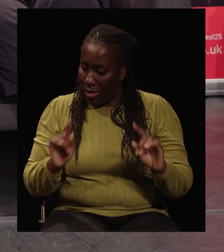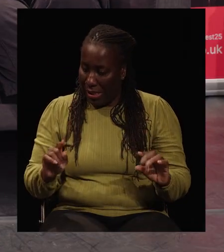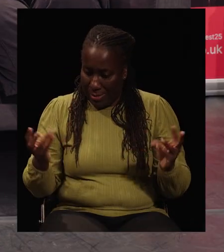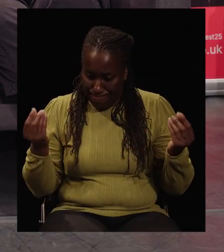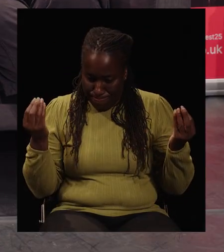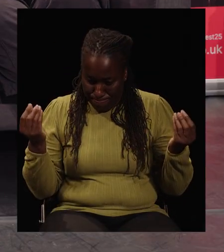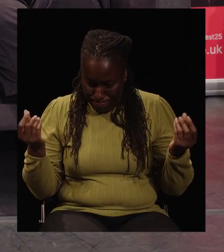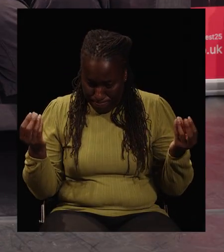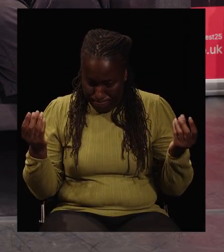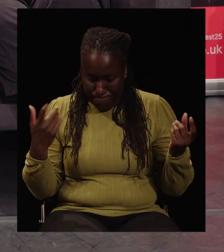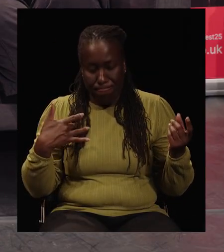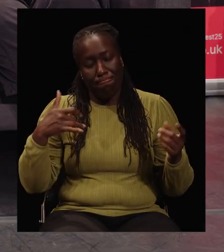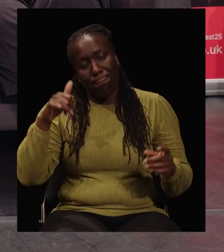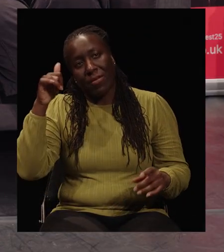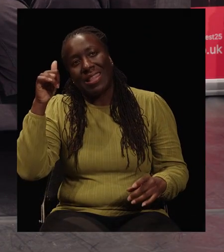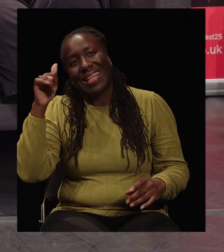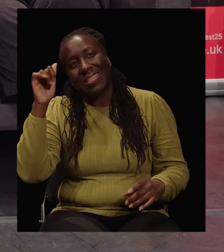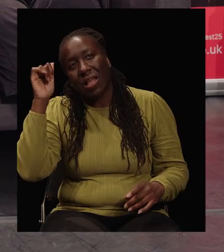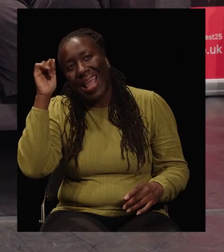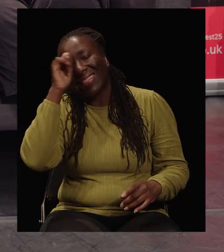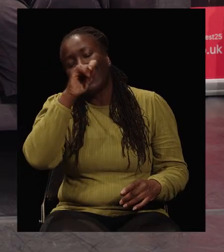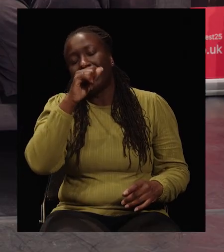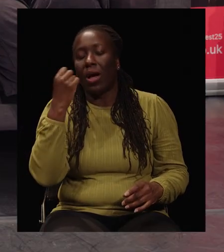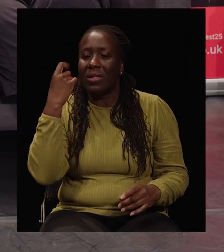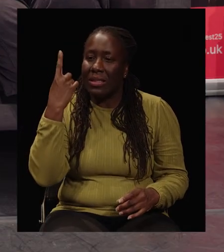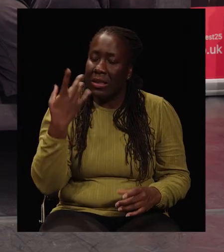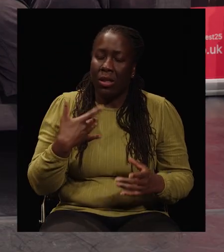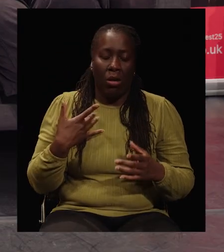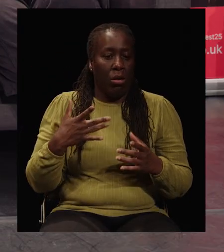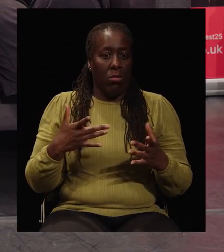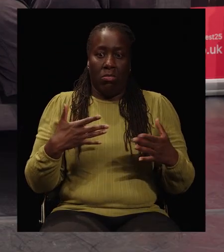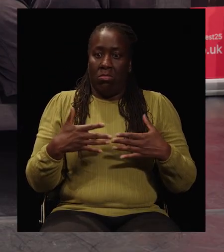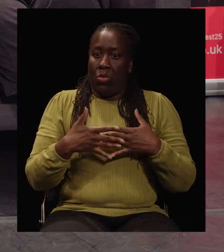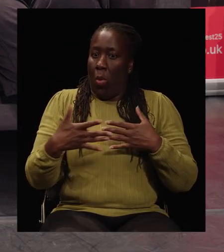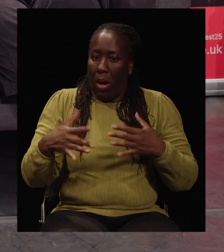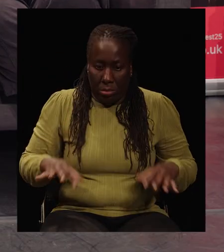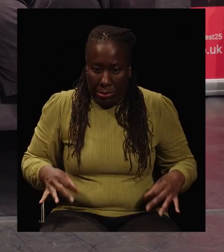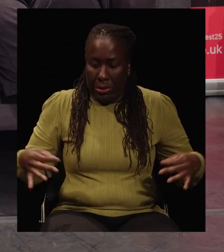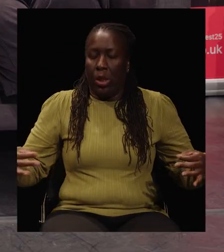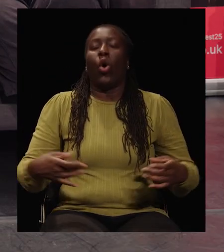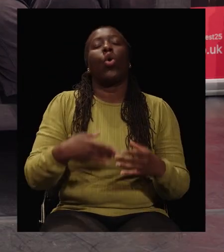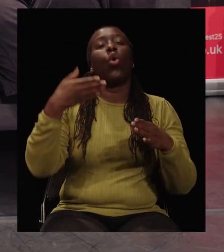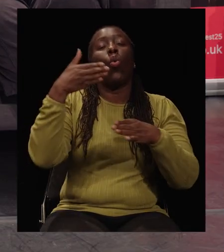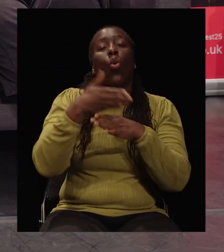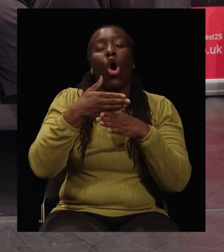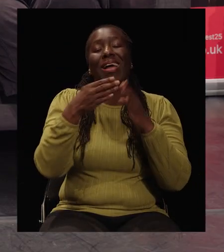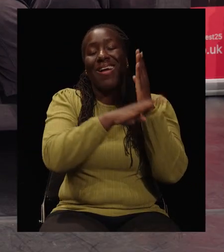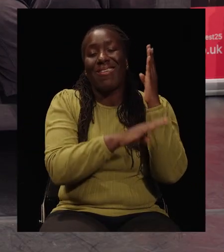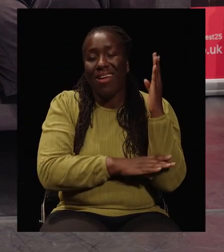and intellectually understood sense of precarity, because a lot of working class people don't have any safety net